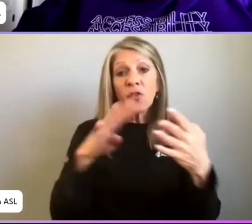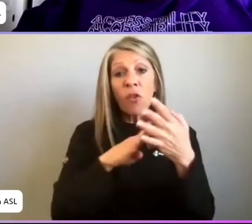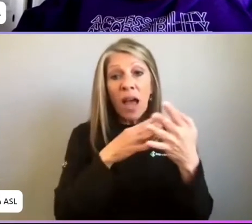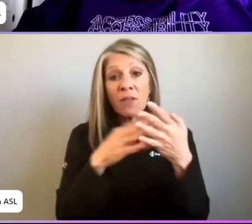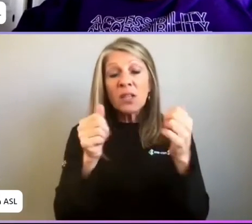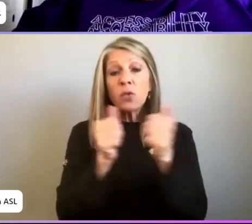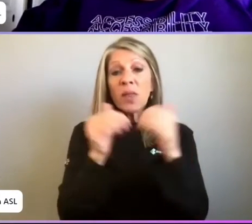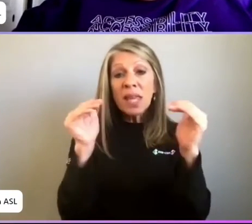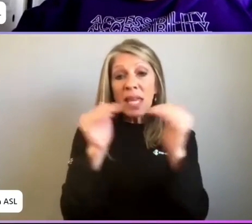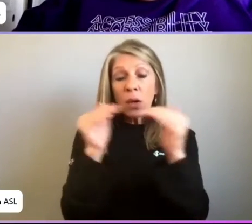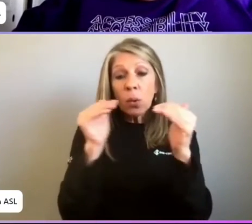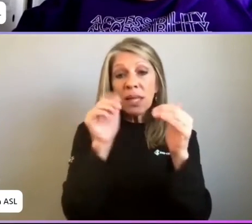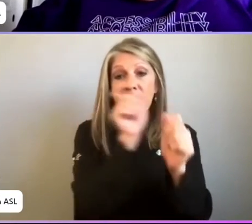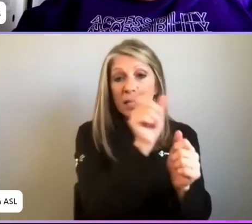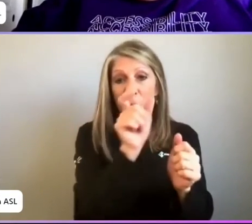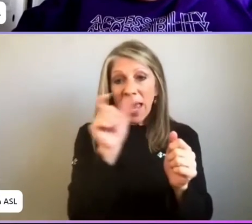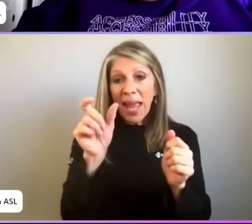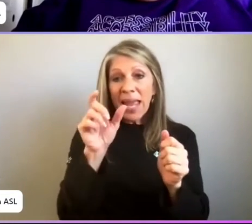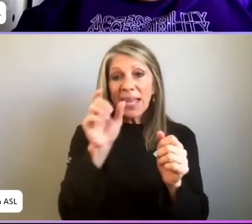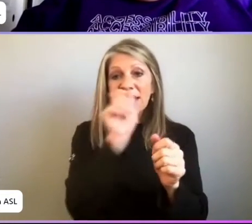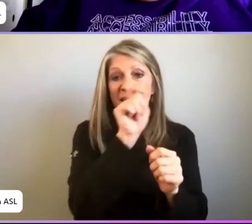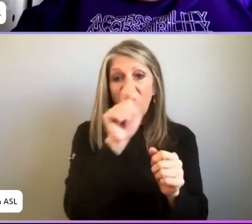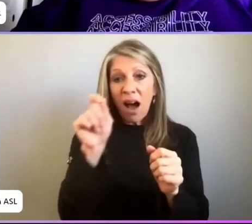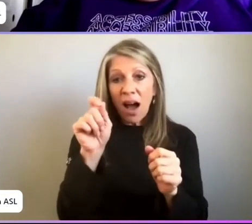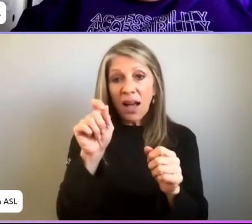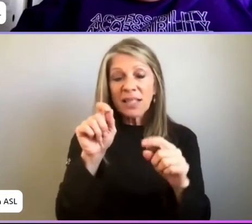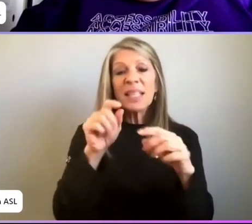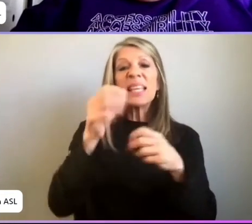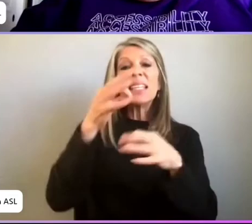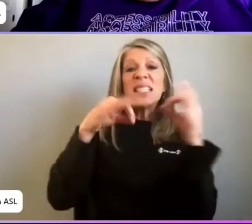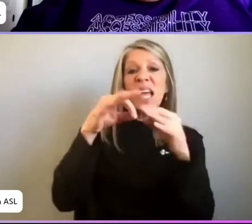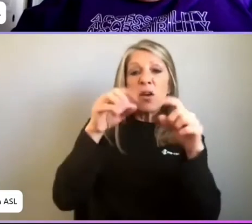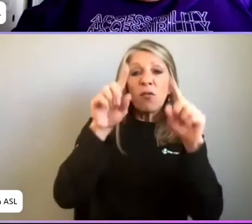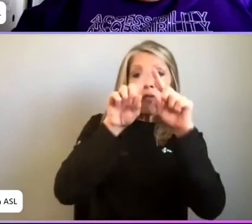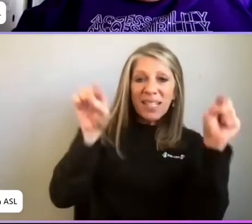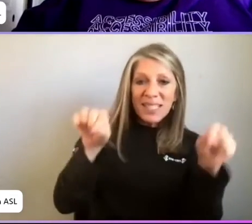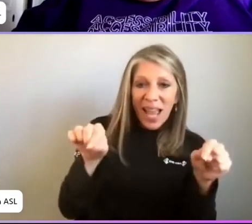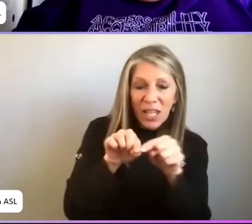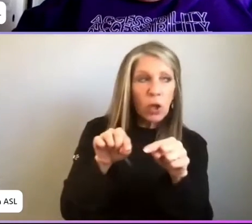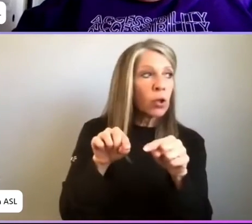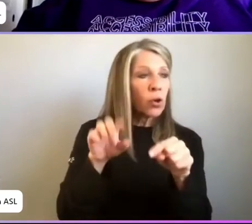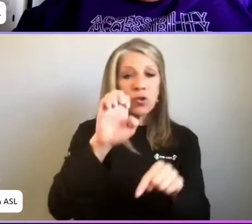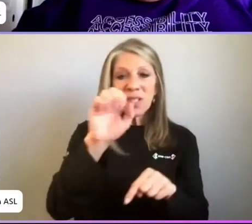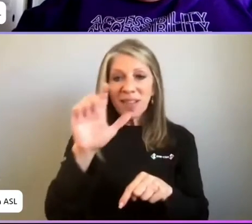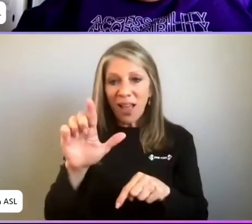dark erased. So they are looking at equidistant rows and dots so that we can have graphics with equally spaced